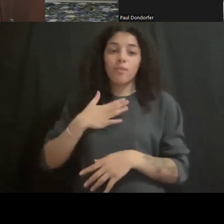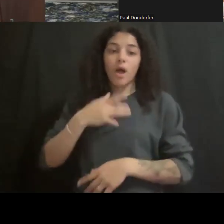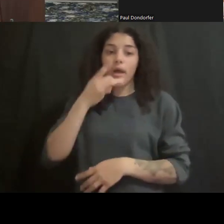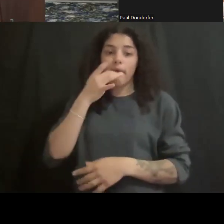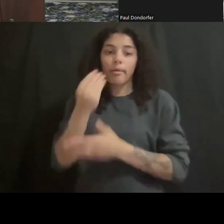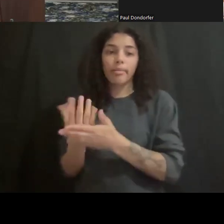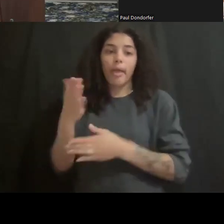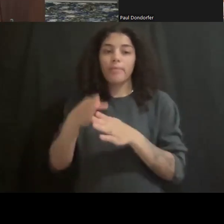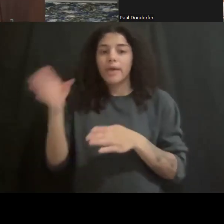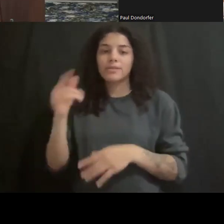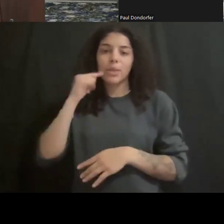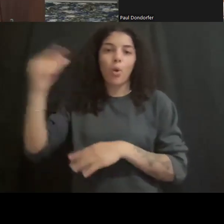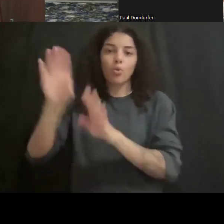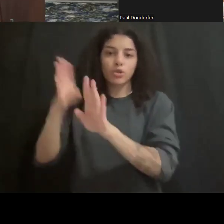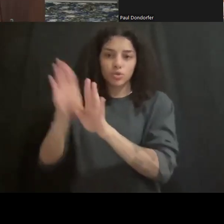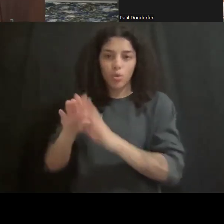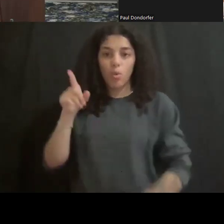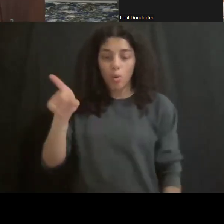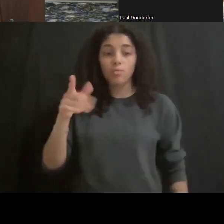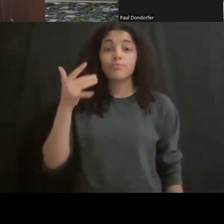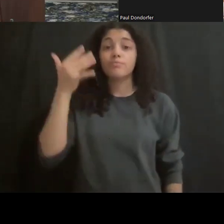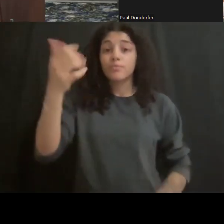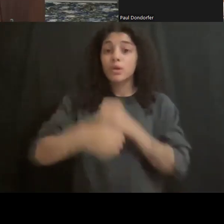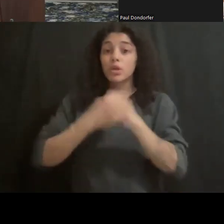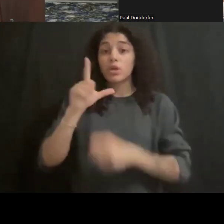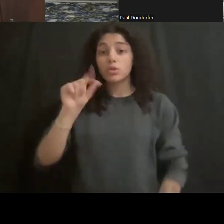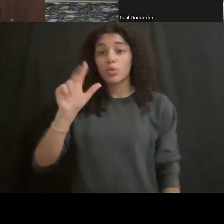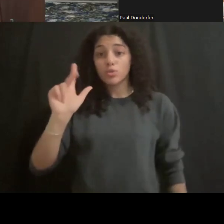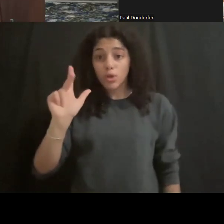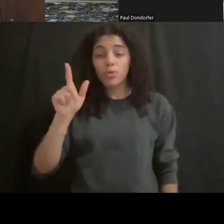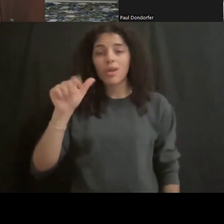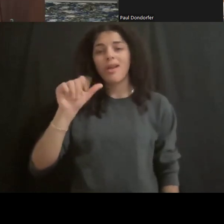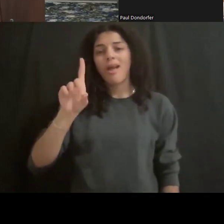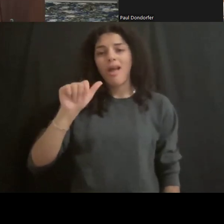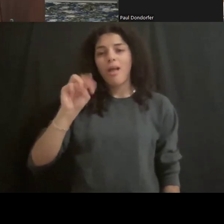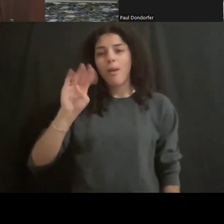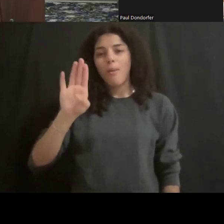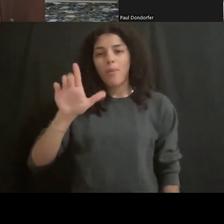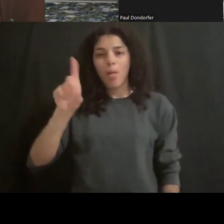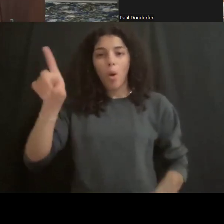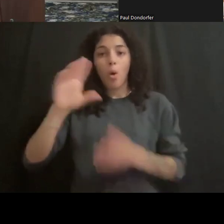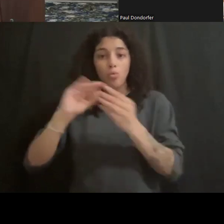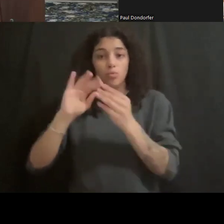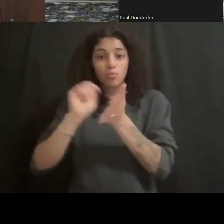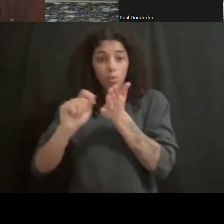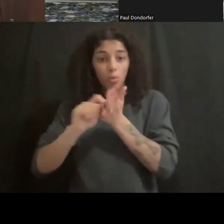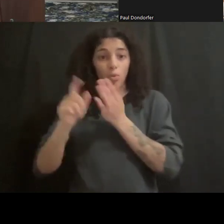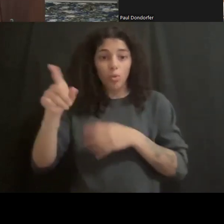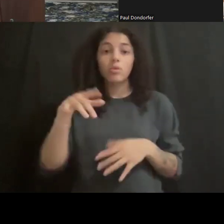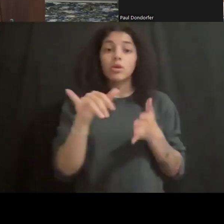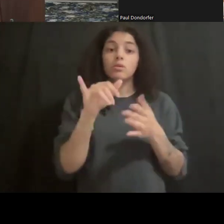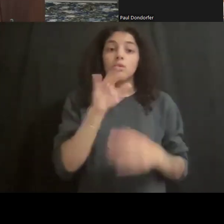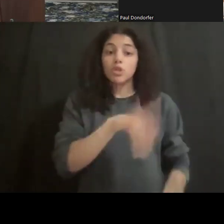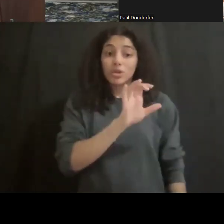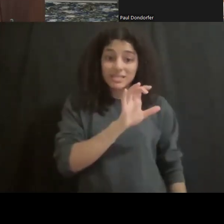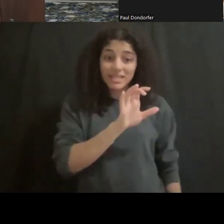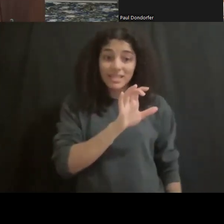Adam Bellow wrote in 2023 "New York City's migrant crisis is impacting the entire state of New York